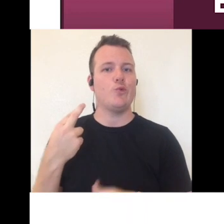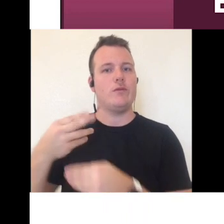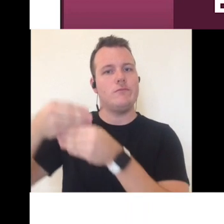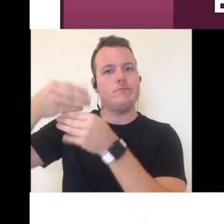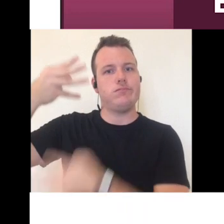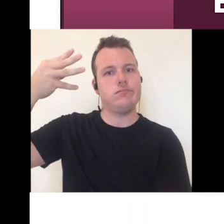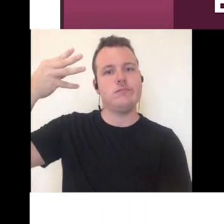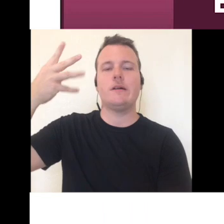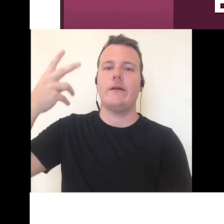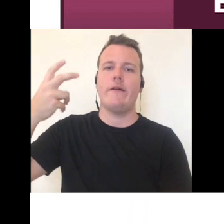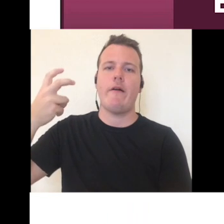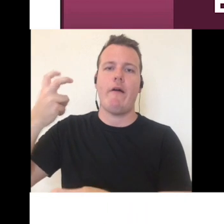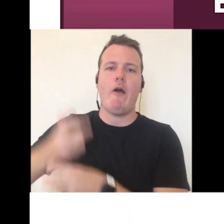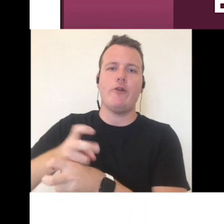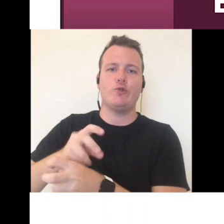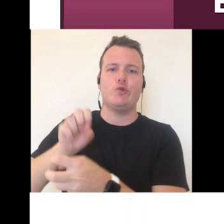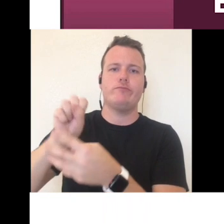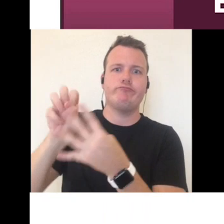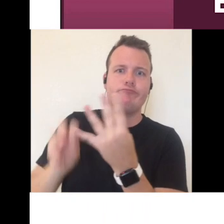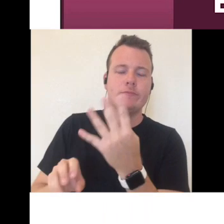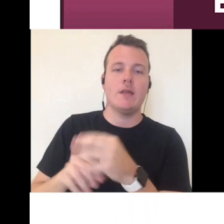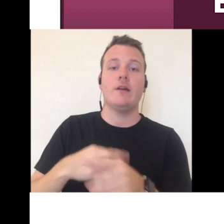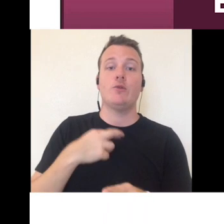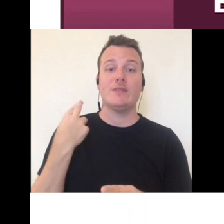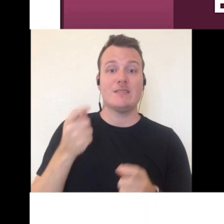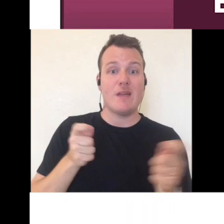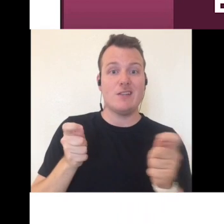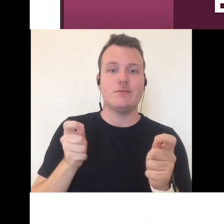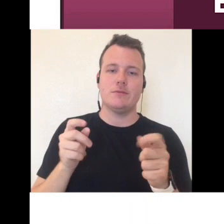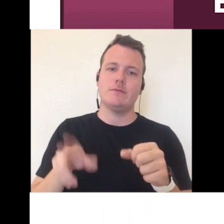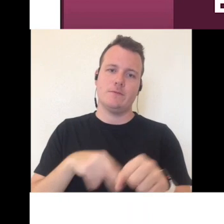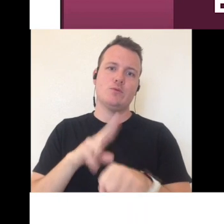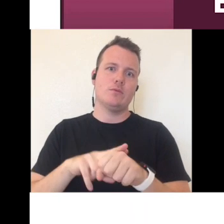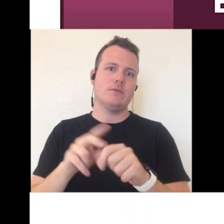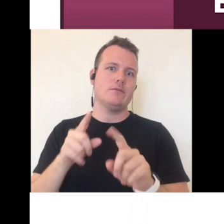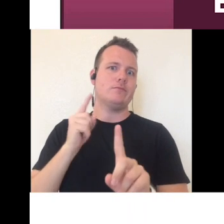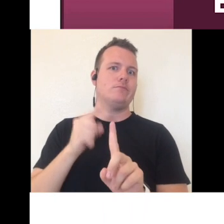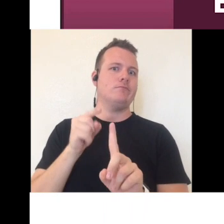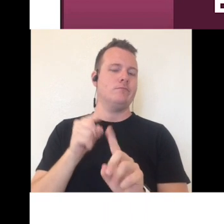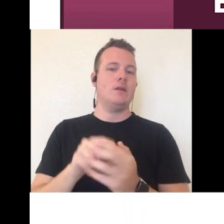there's so many of them, they're hard to name, but risk management is a big one. And of